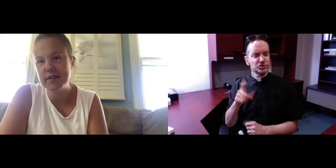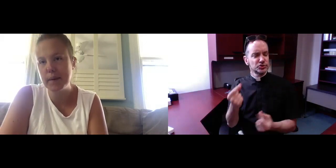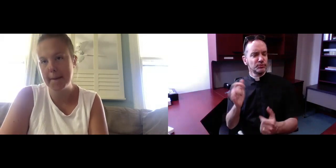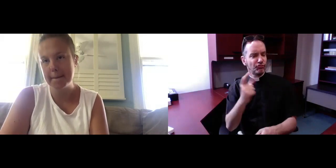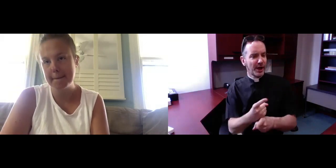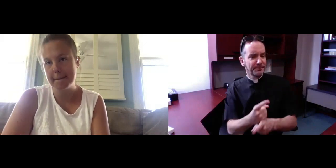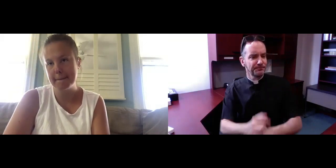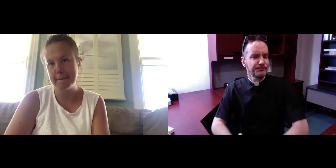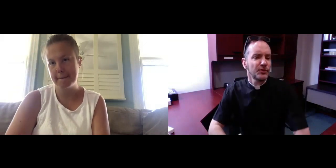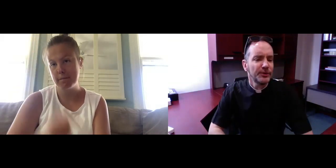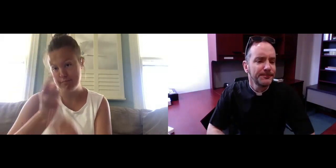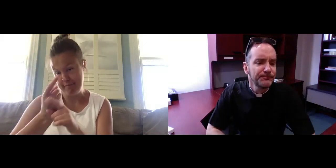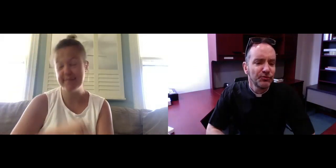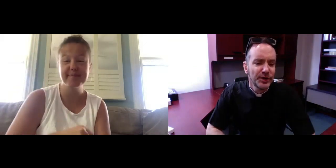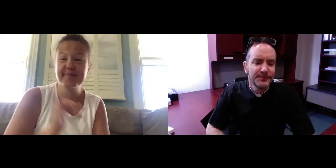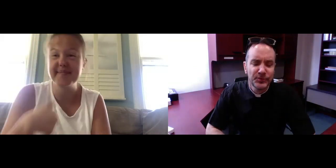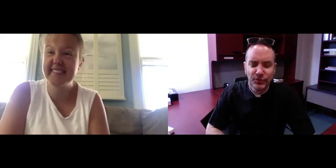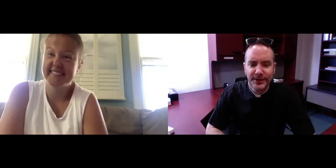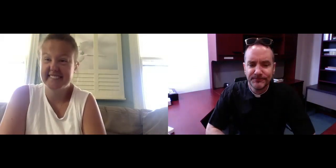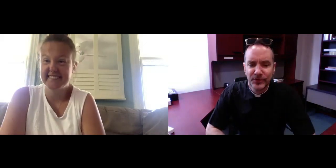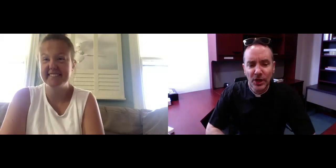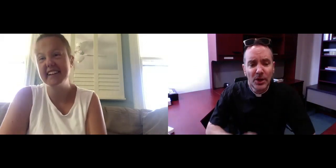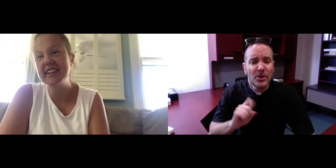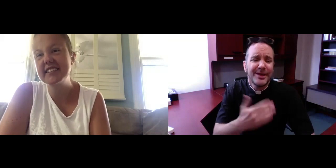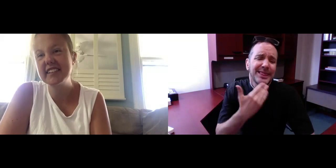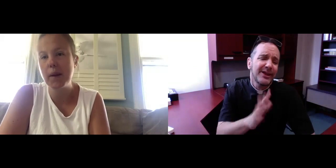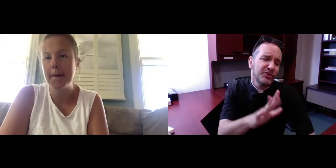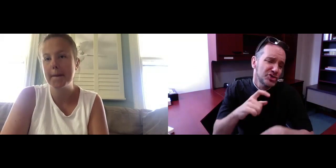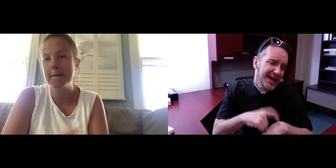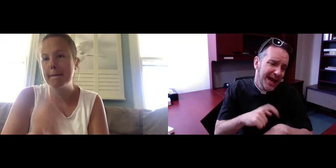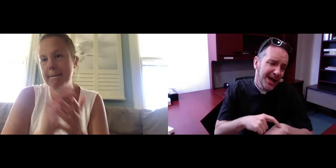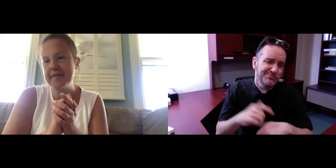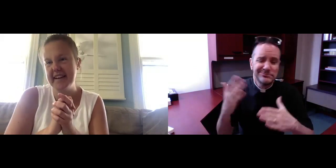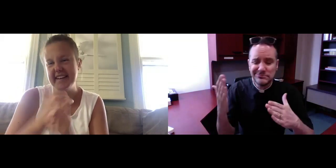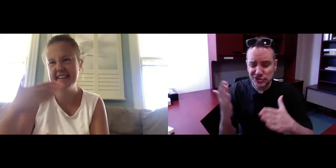who are lacking, that's something that we should do - you're right about that.